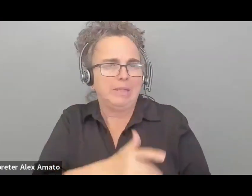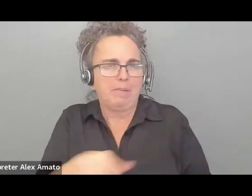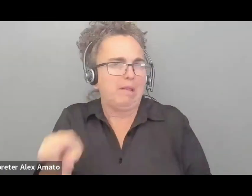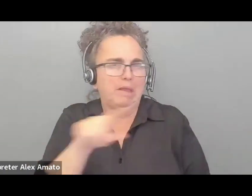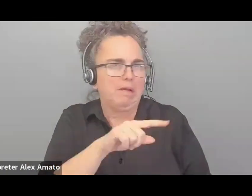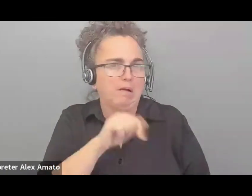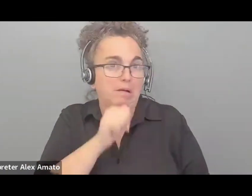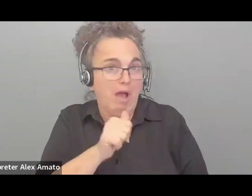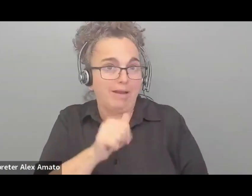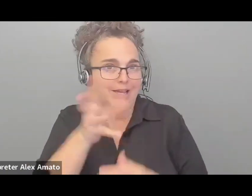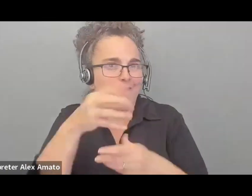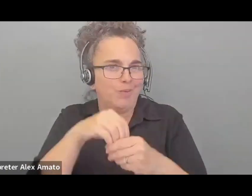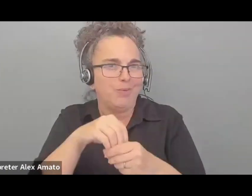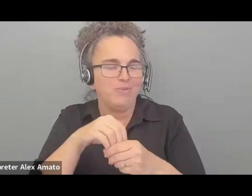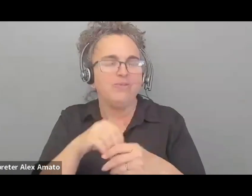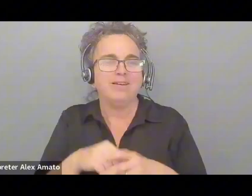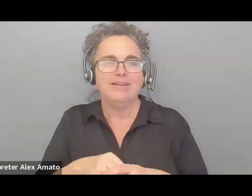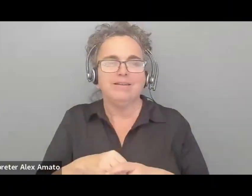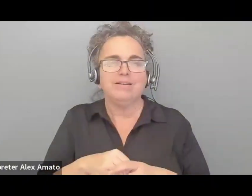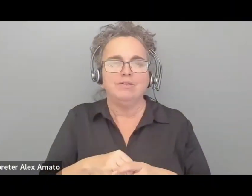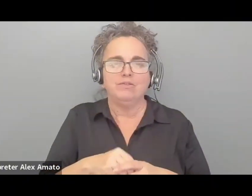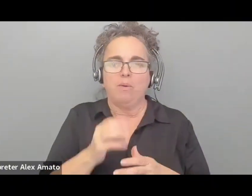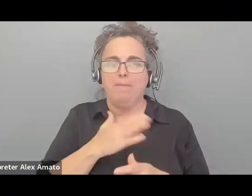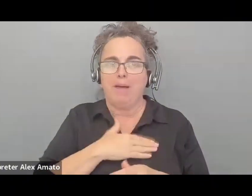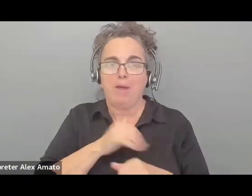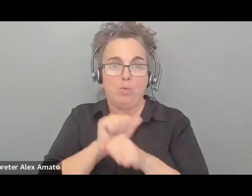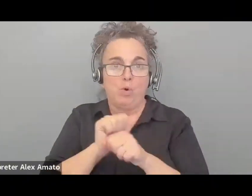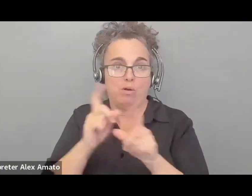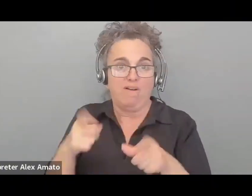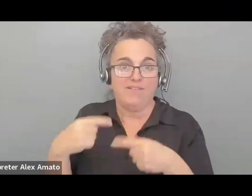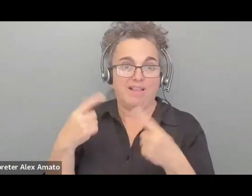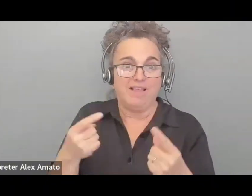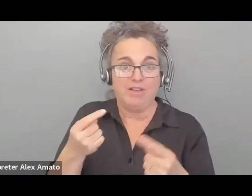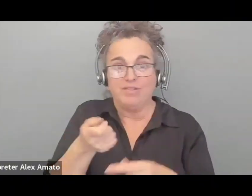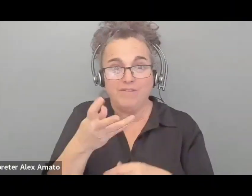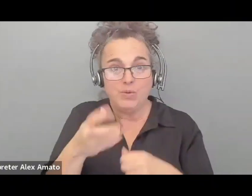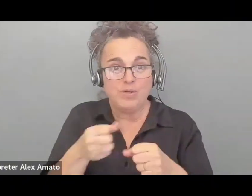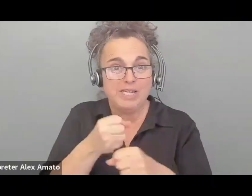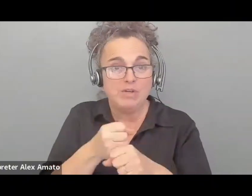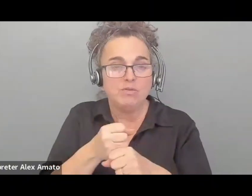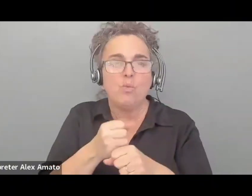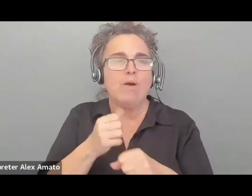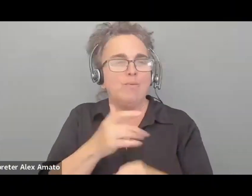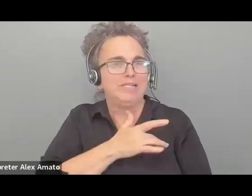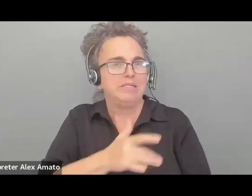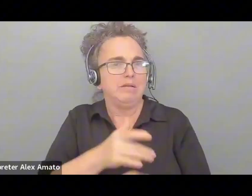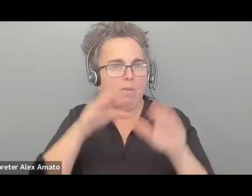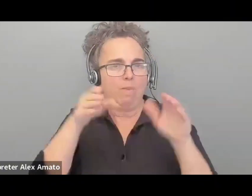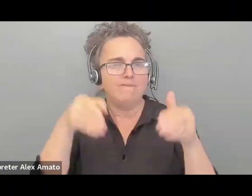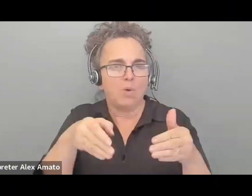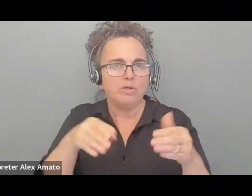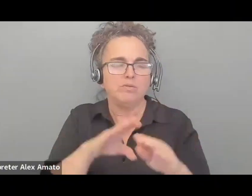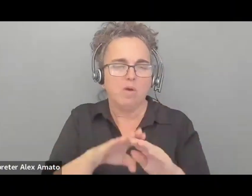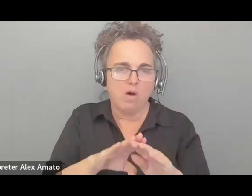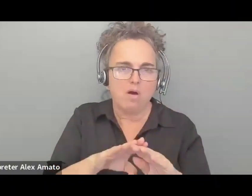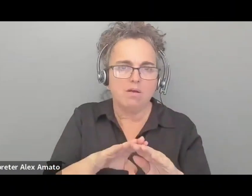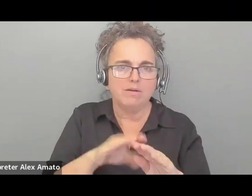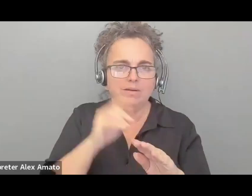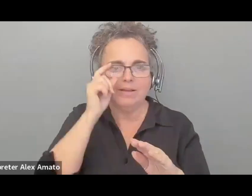I think a lot of the work that I was doing over the past three years was mainly focused on kind of doing that first sort of like round